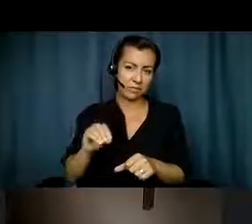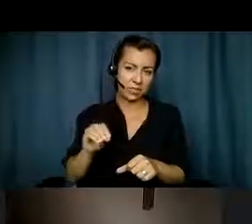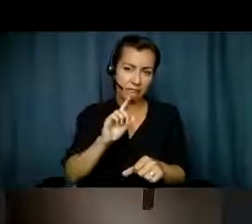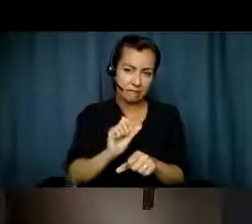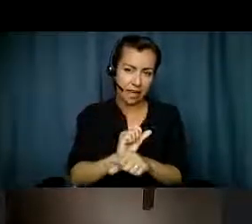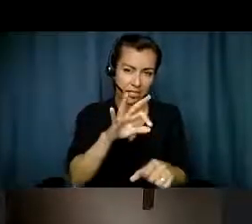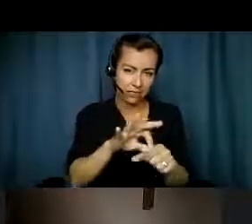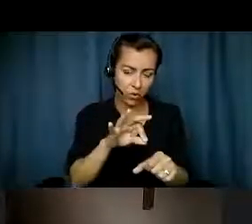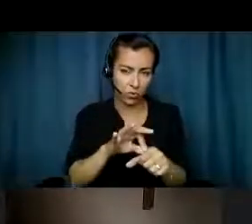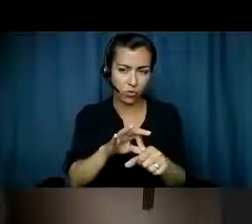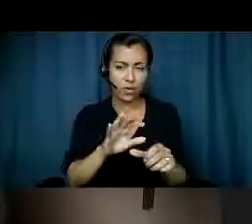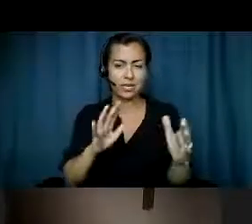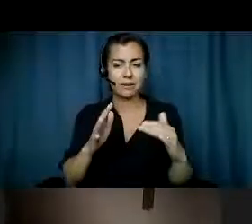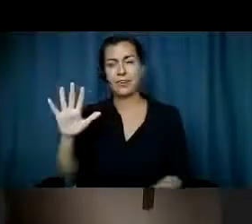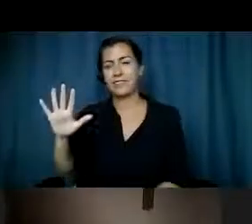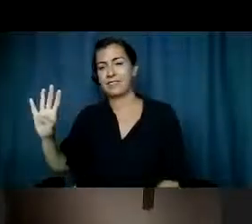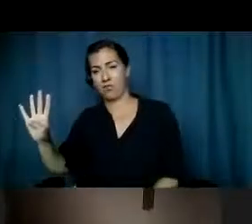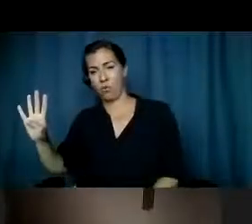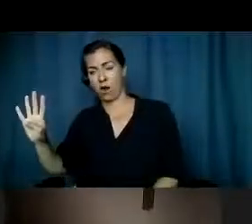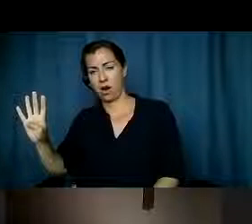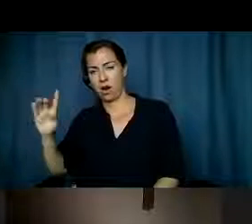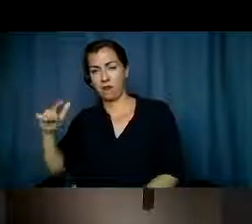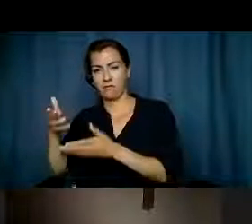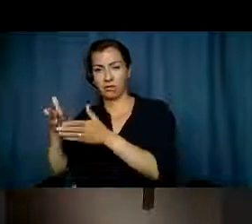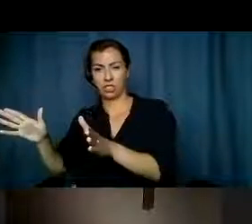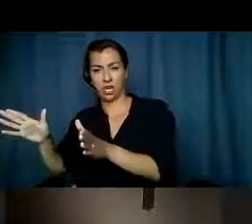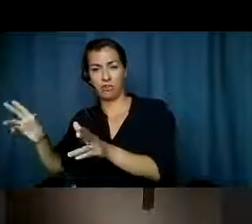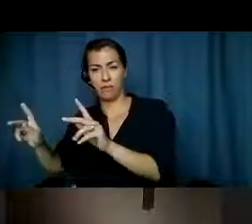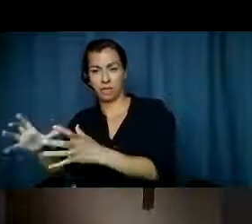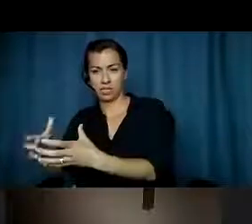19, and...